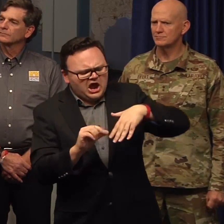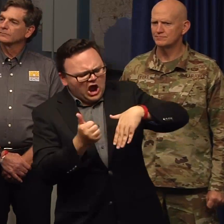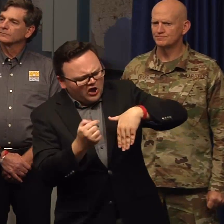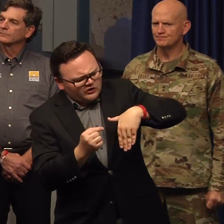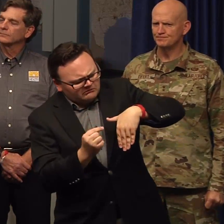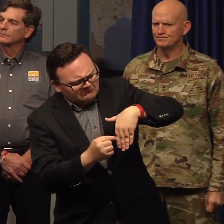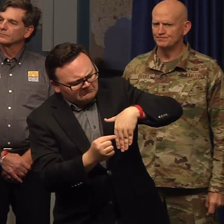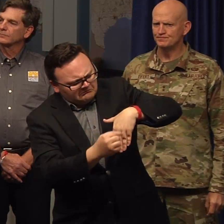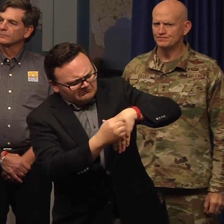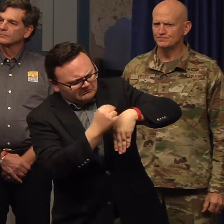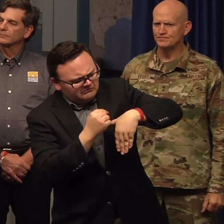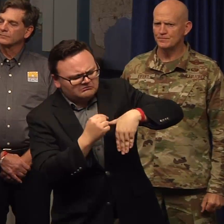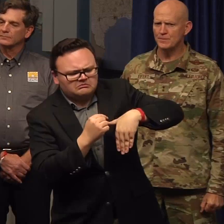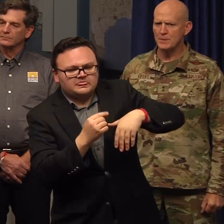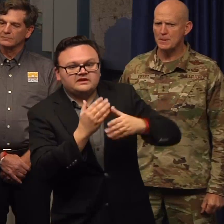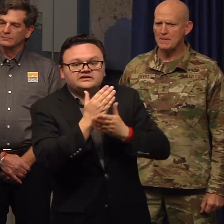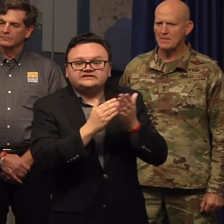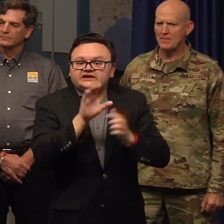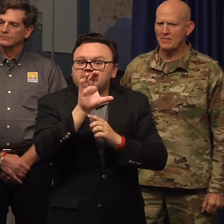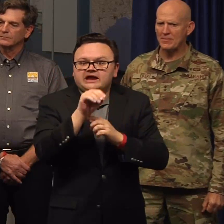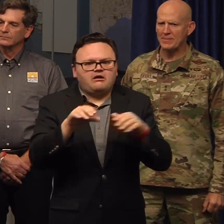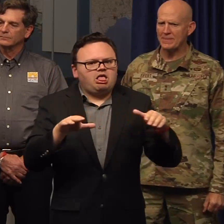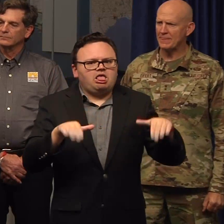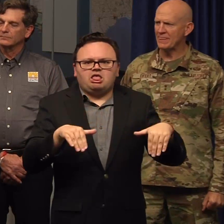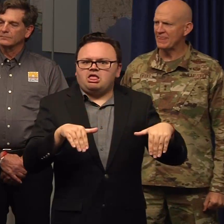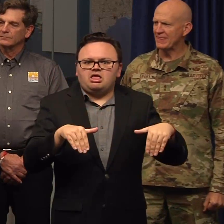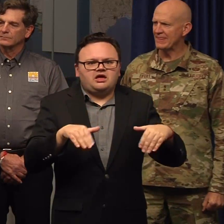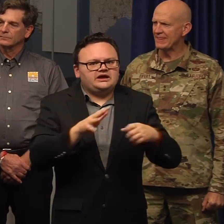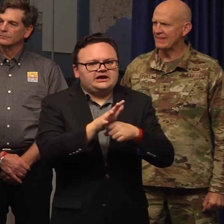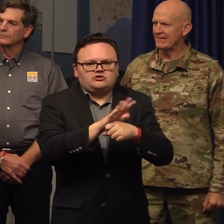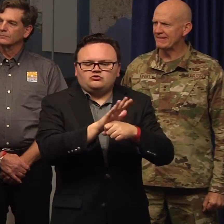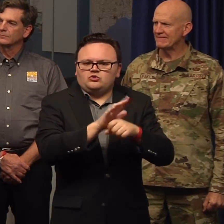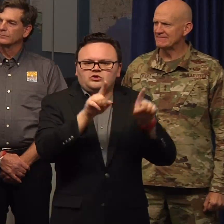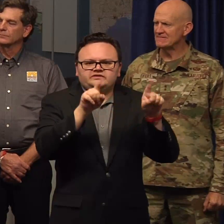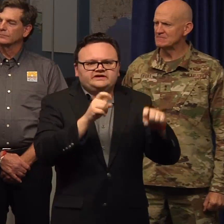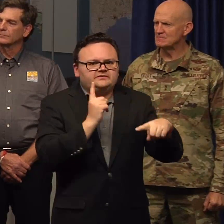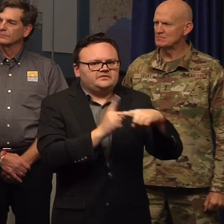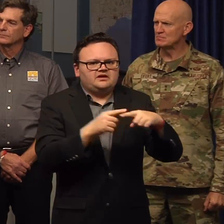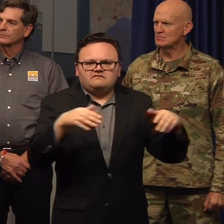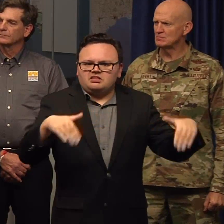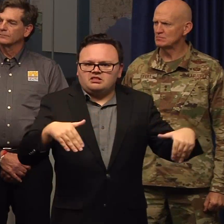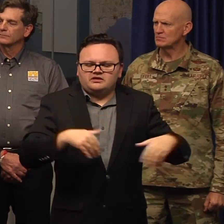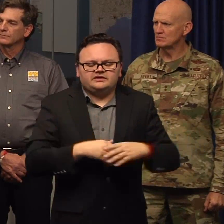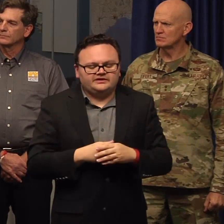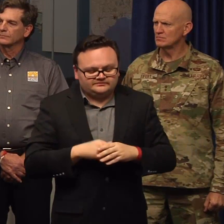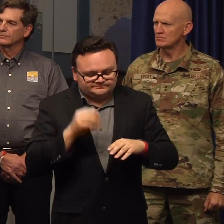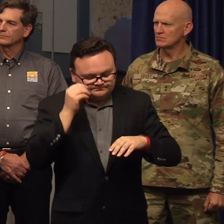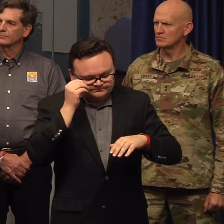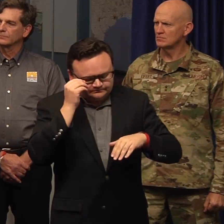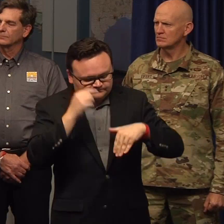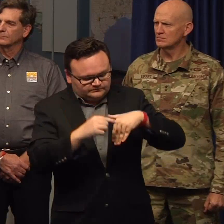THE REST ARE SPREAD OUT HERE OR THERE. SOME COUNTIES, THE MAJORITY OF